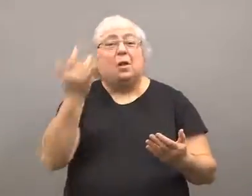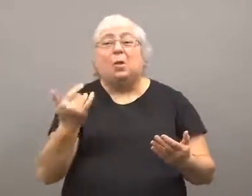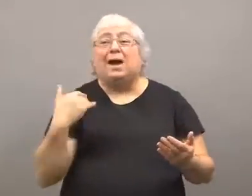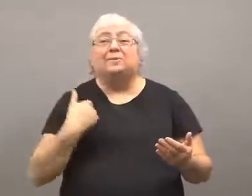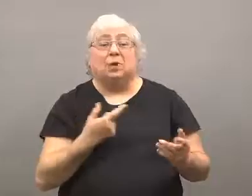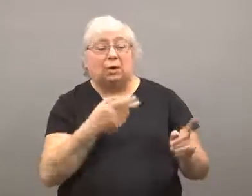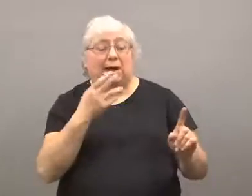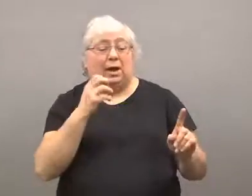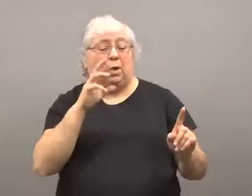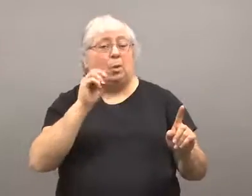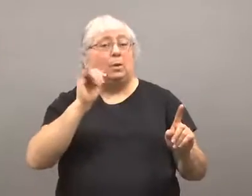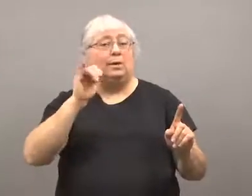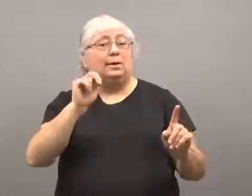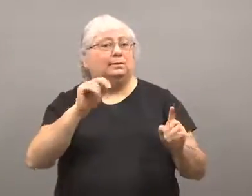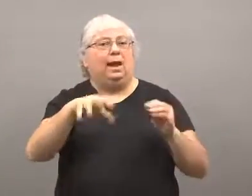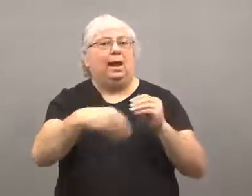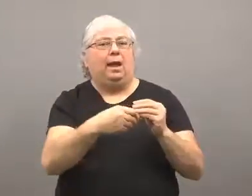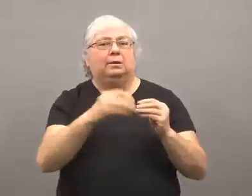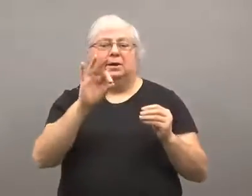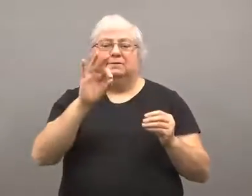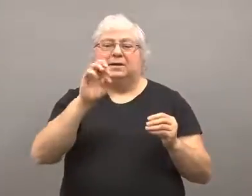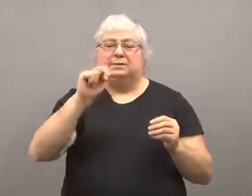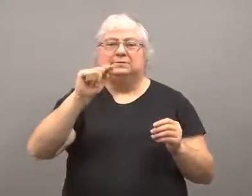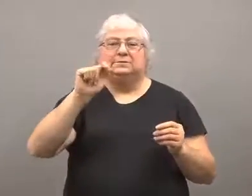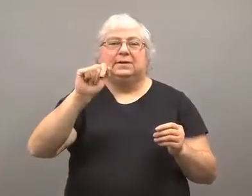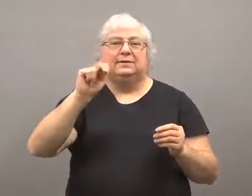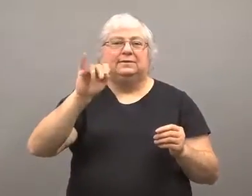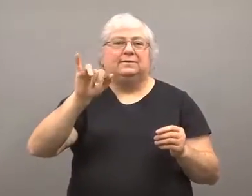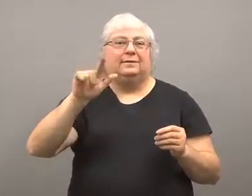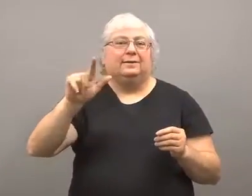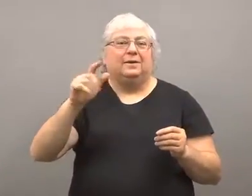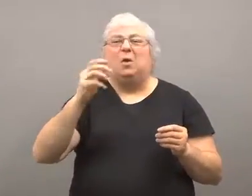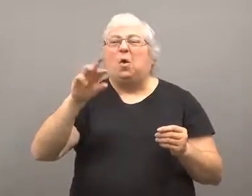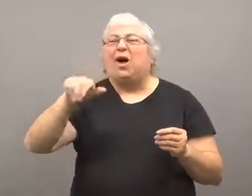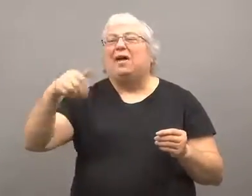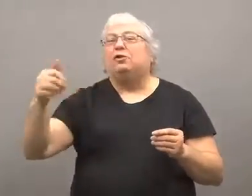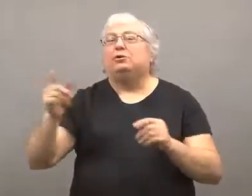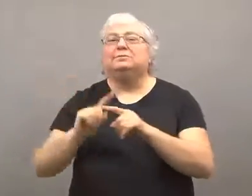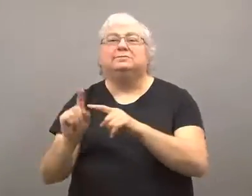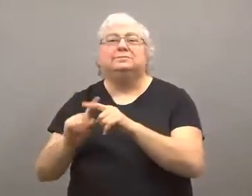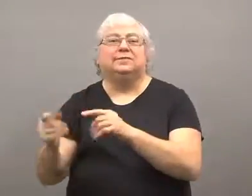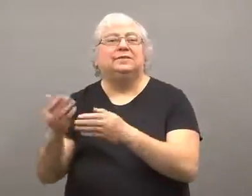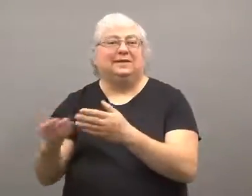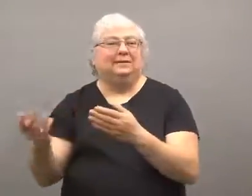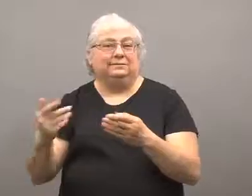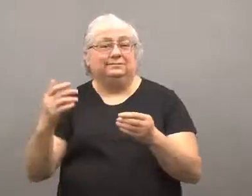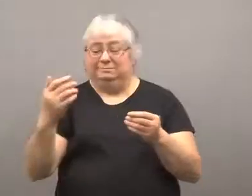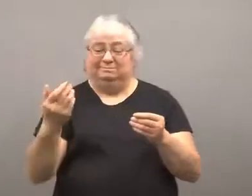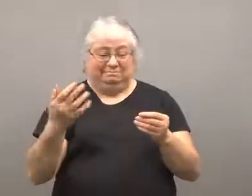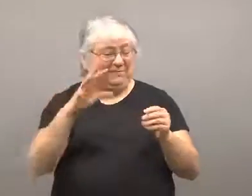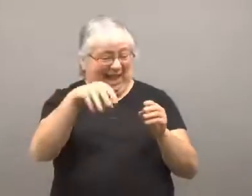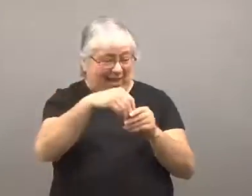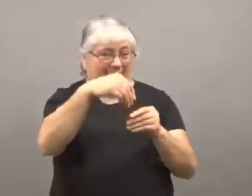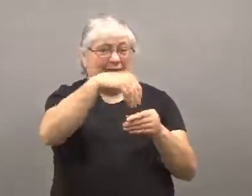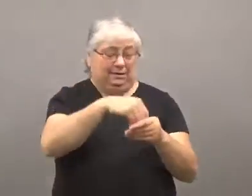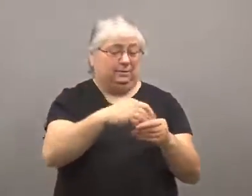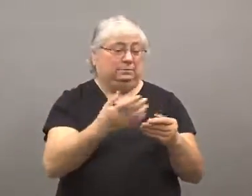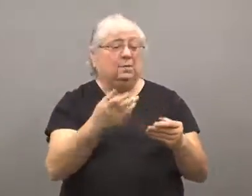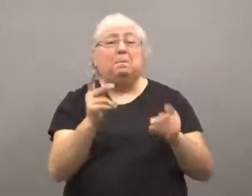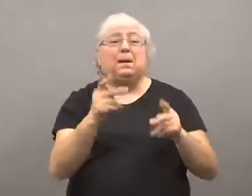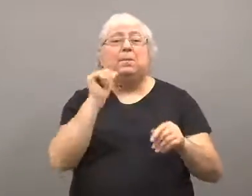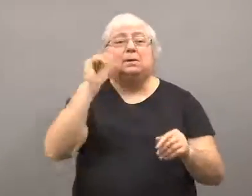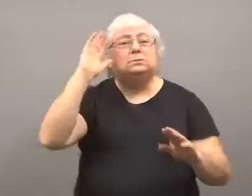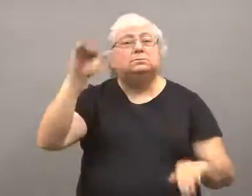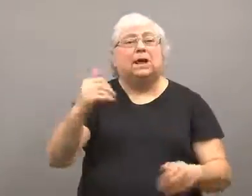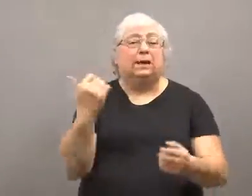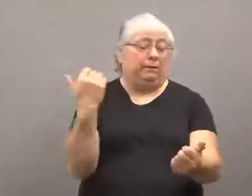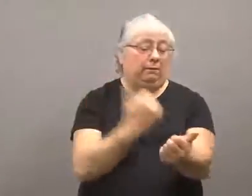Fentanyl and other additives are added to the heroin,